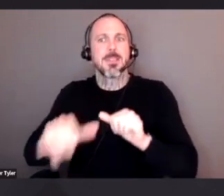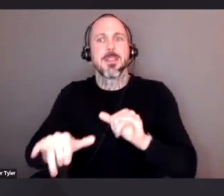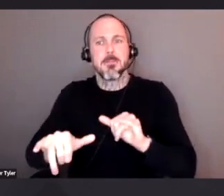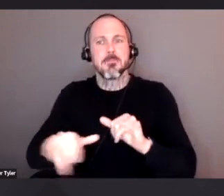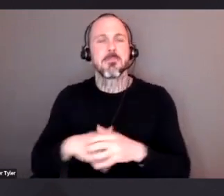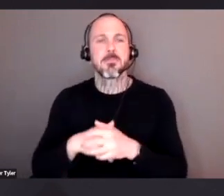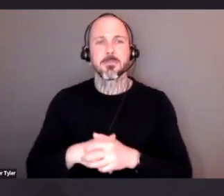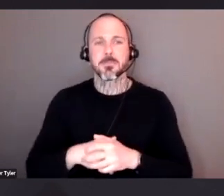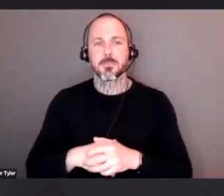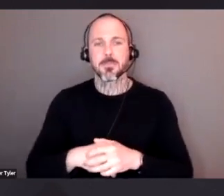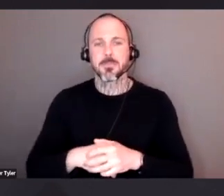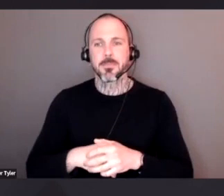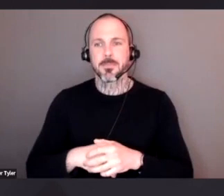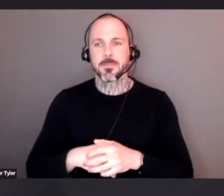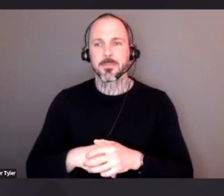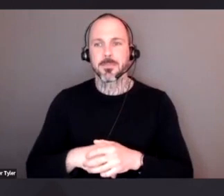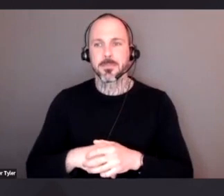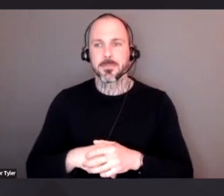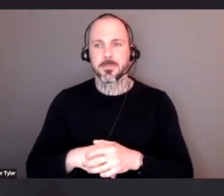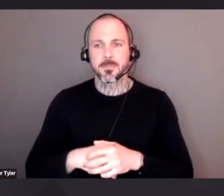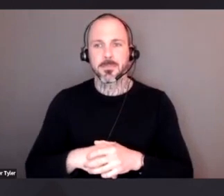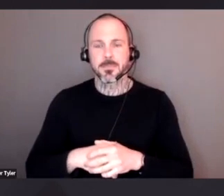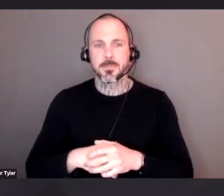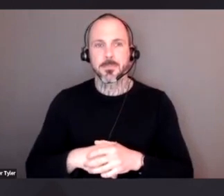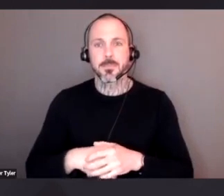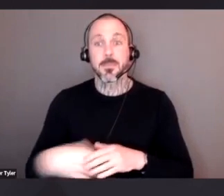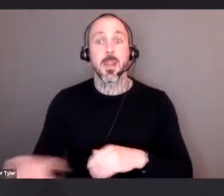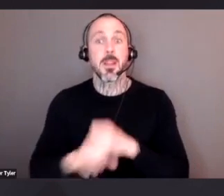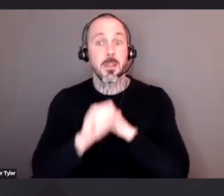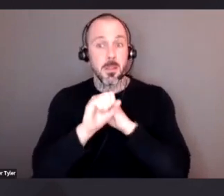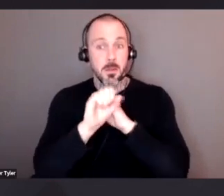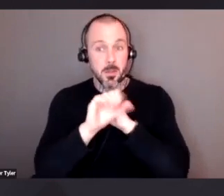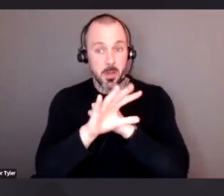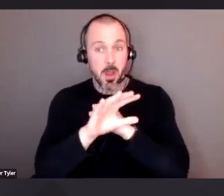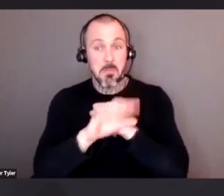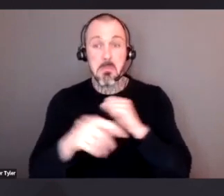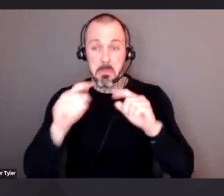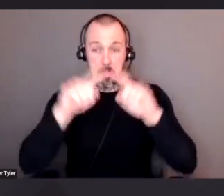that candidates can use to reach out to ask questions or request accommodations if needed.